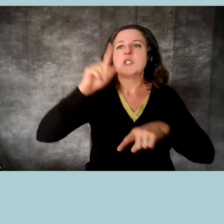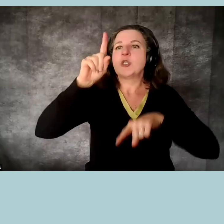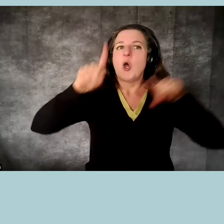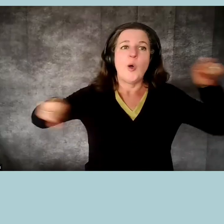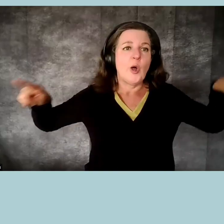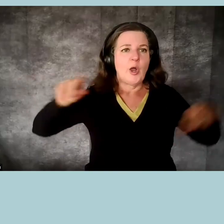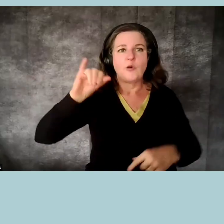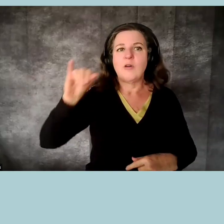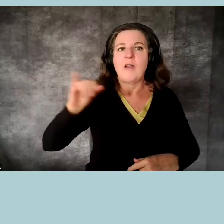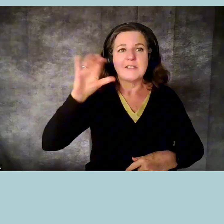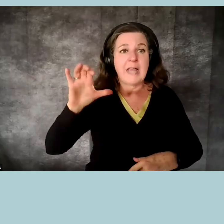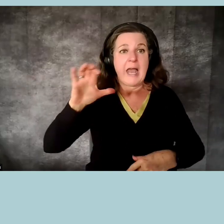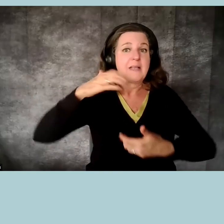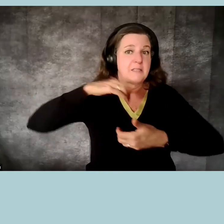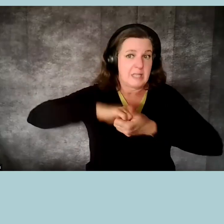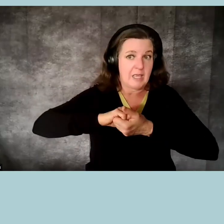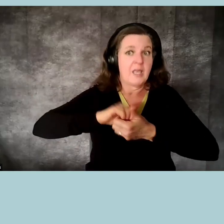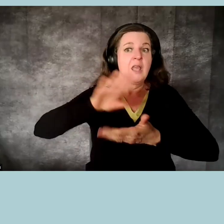research. I think that would be really, really helpful.